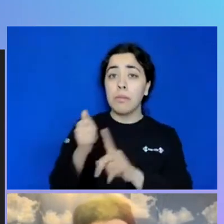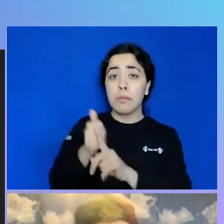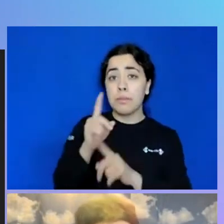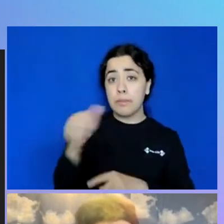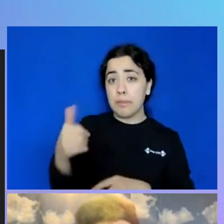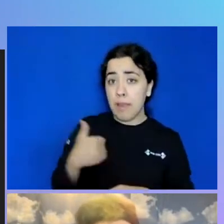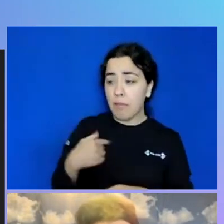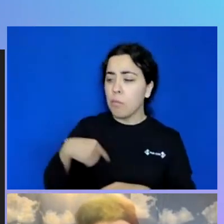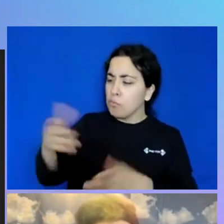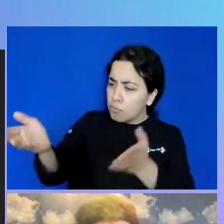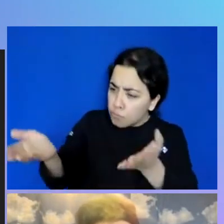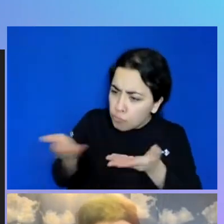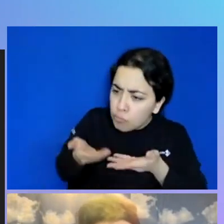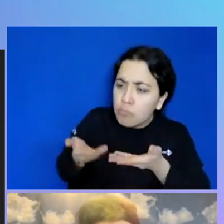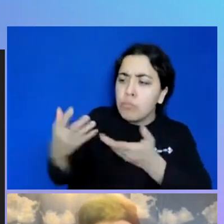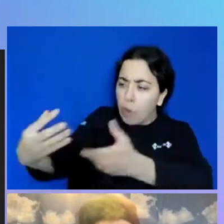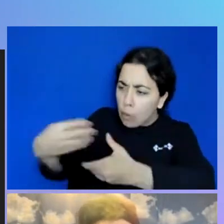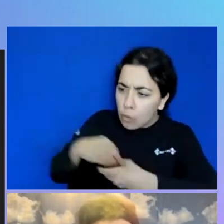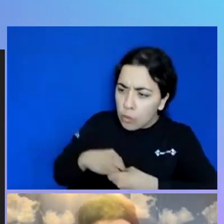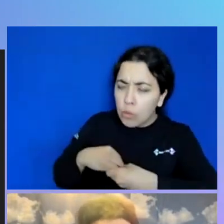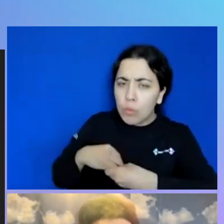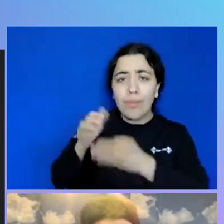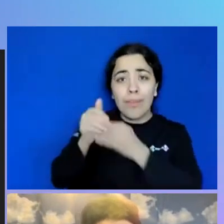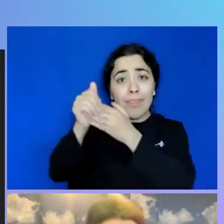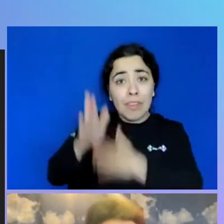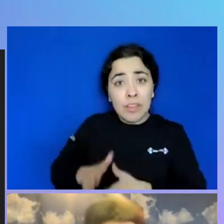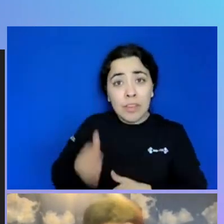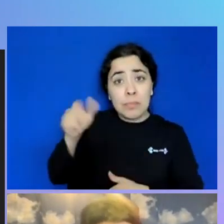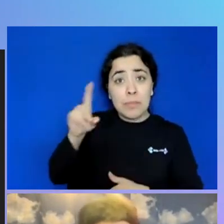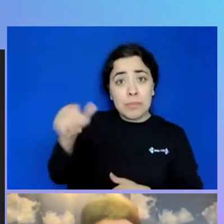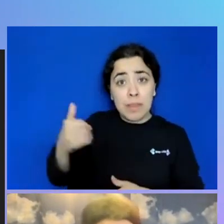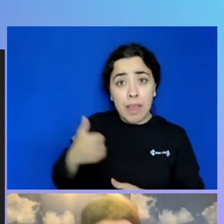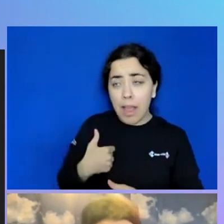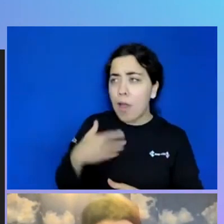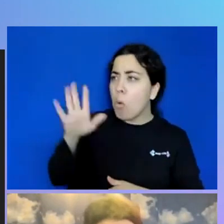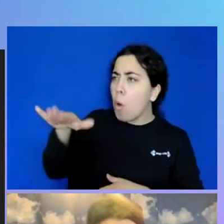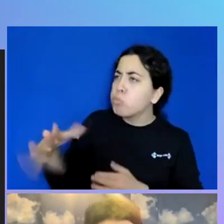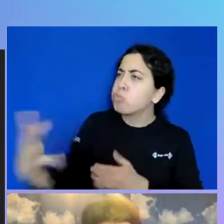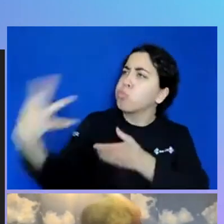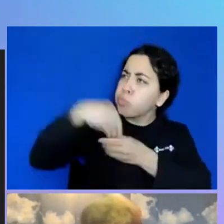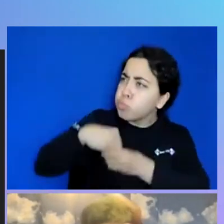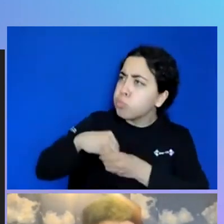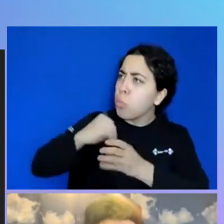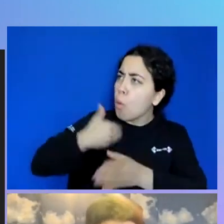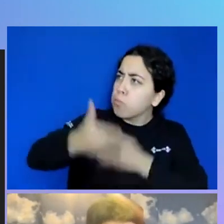include disabled leaders, we are